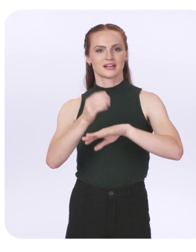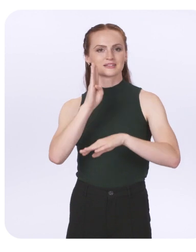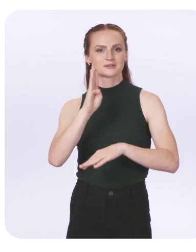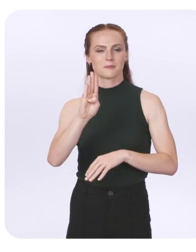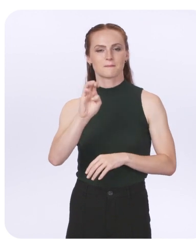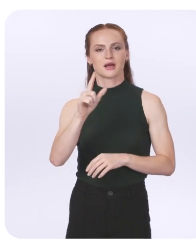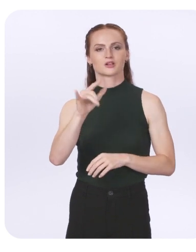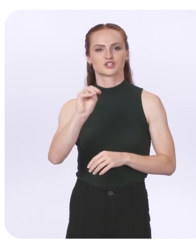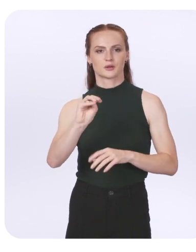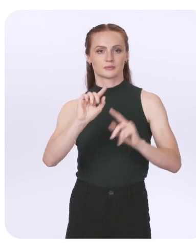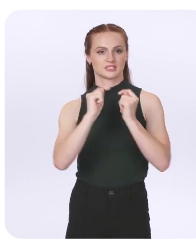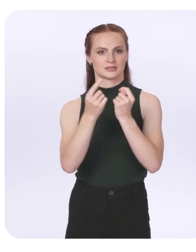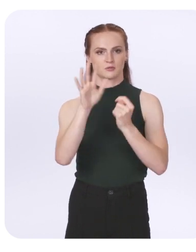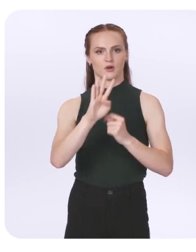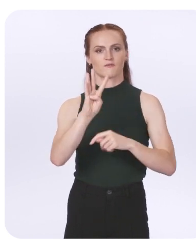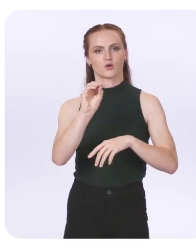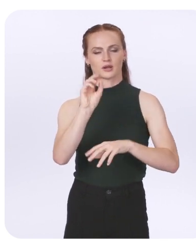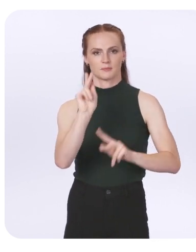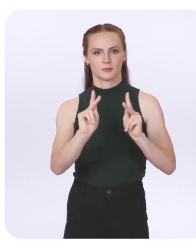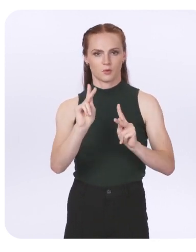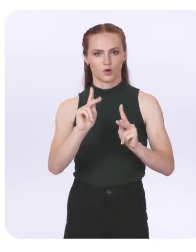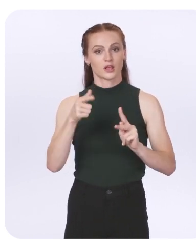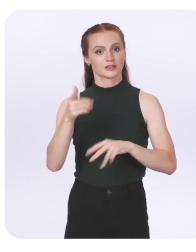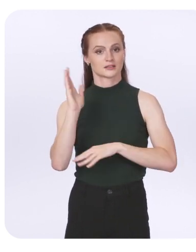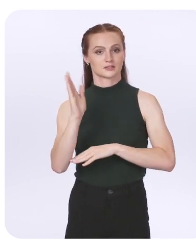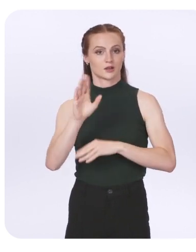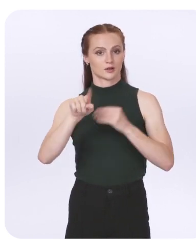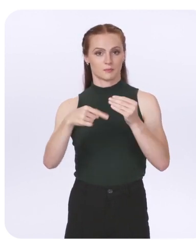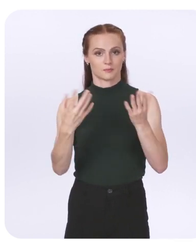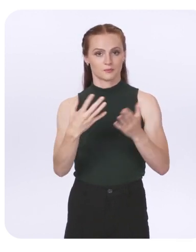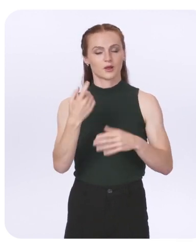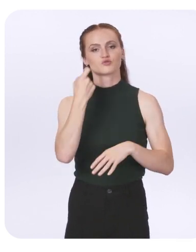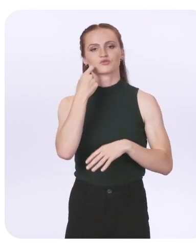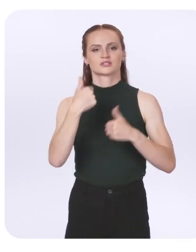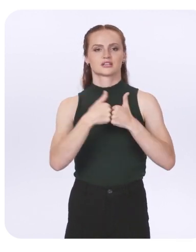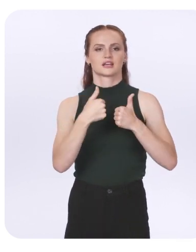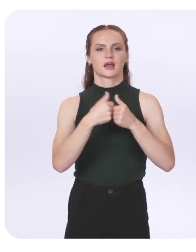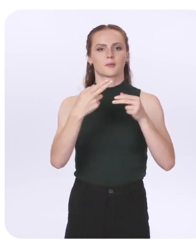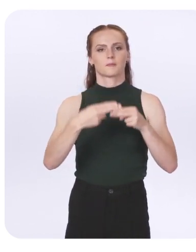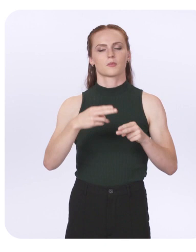This talk is about our most recent game Breachers, on which I was the lead developer.